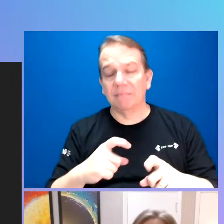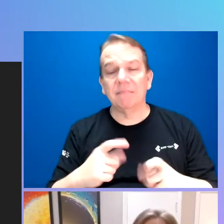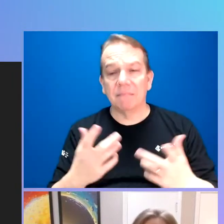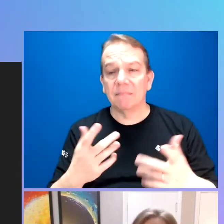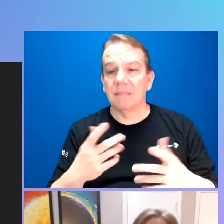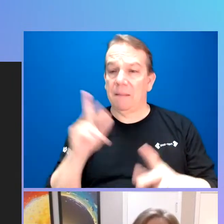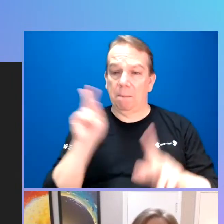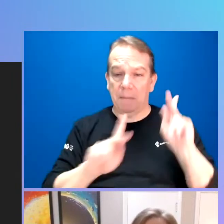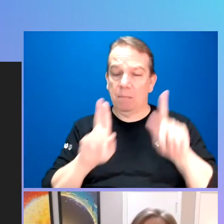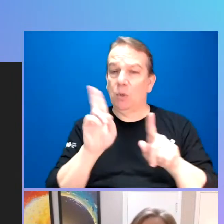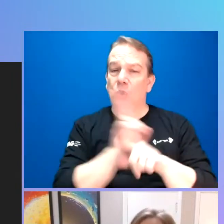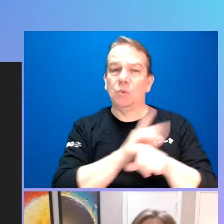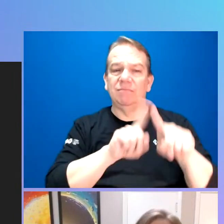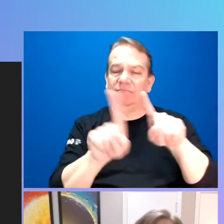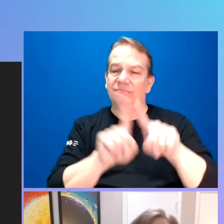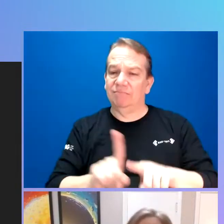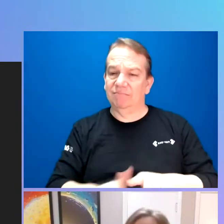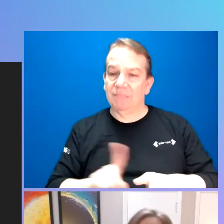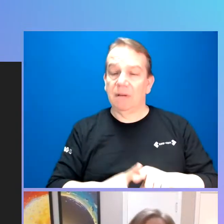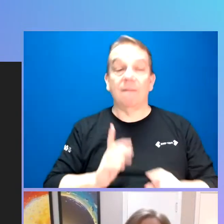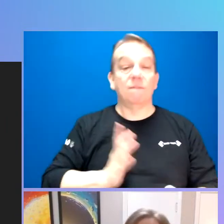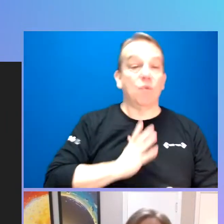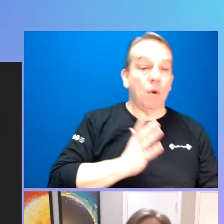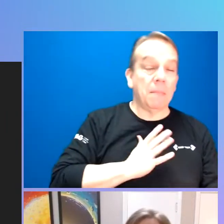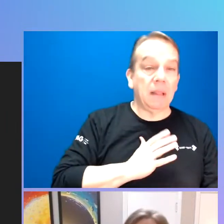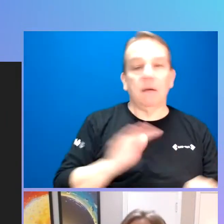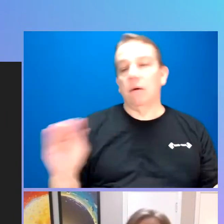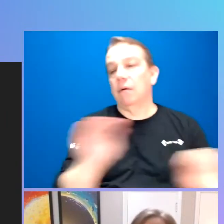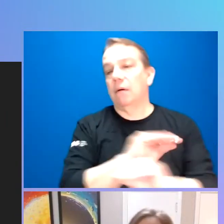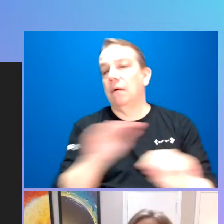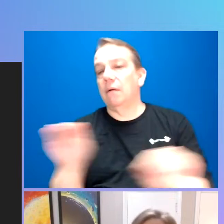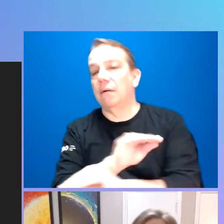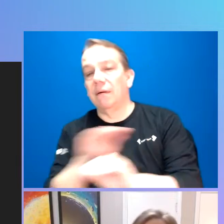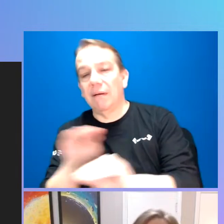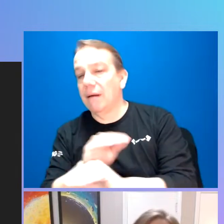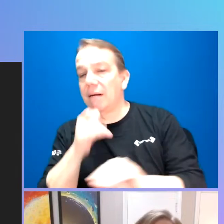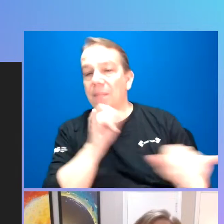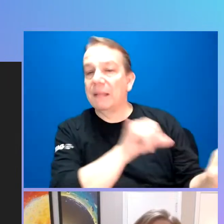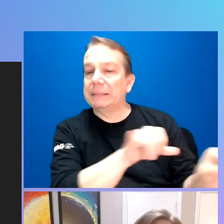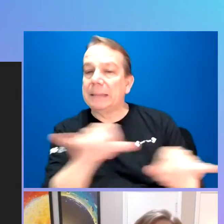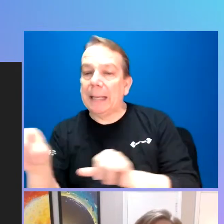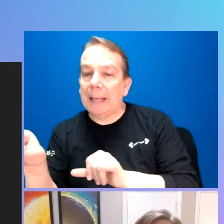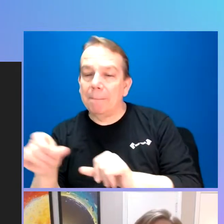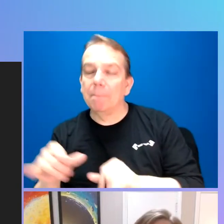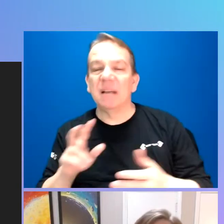these terms informally or interchangeably to kind of mean